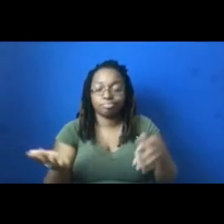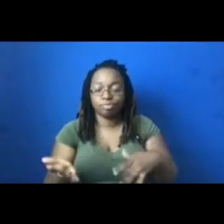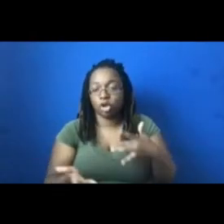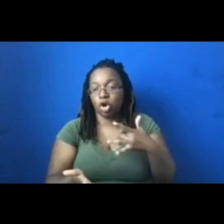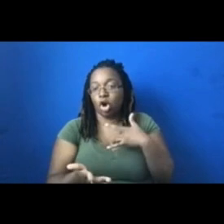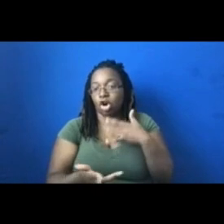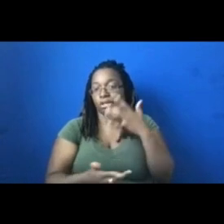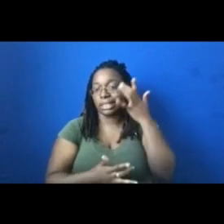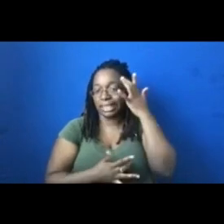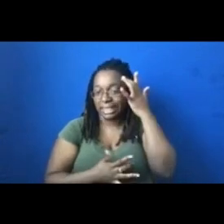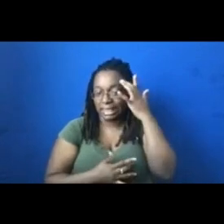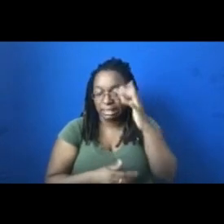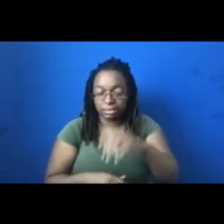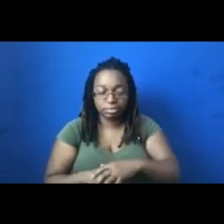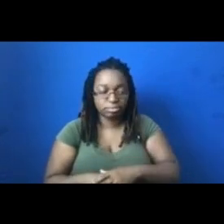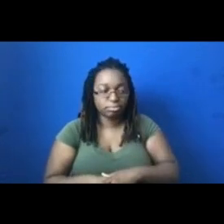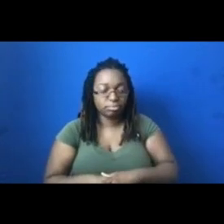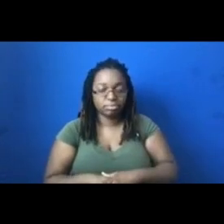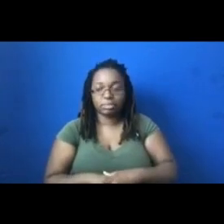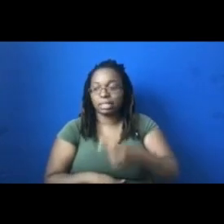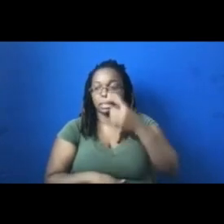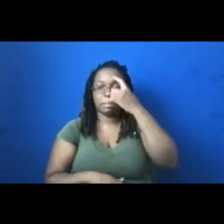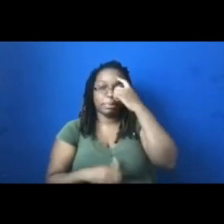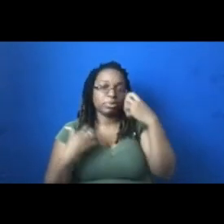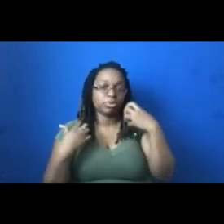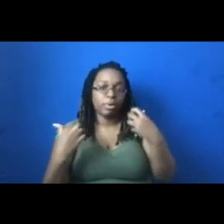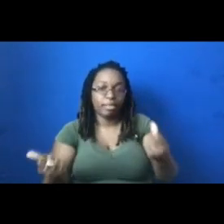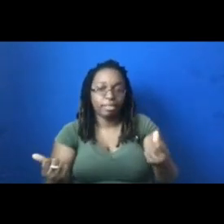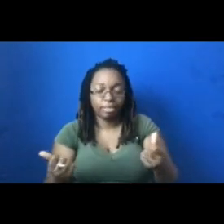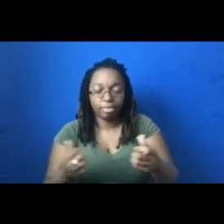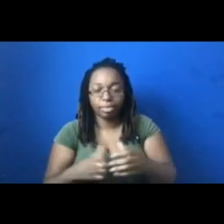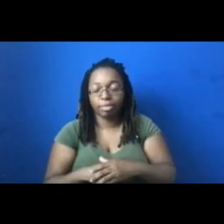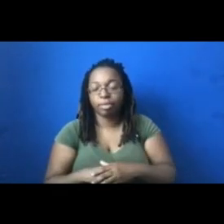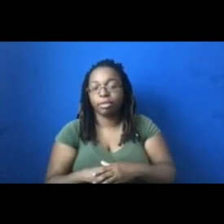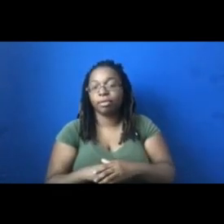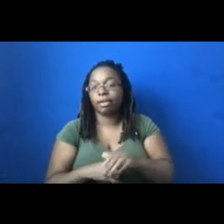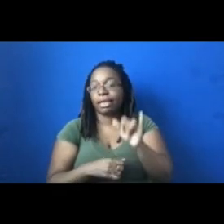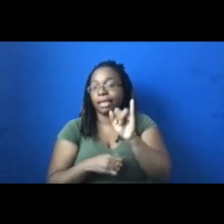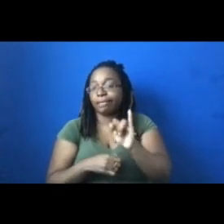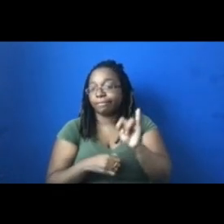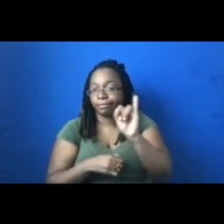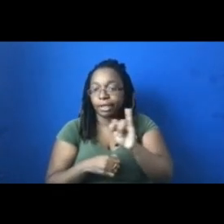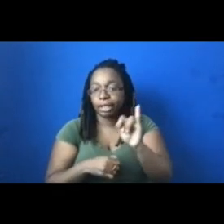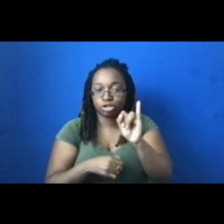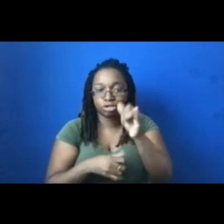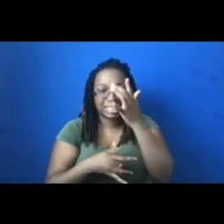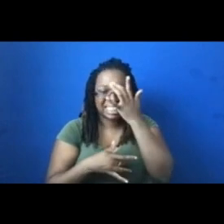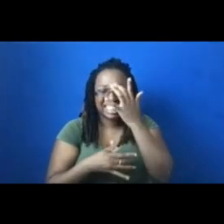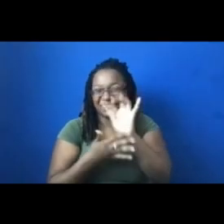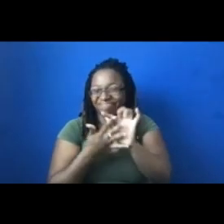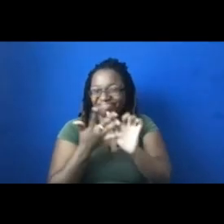mental health, infectious disease, and so forth from more